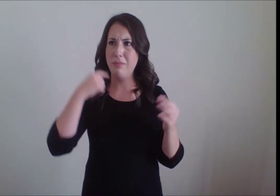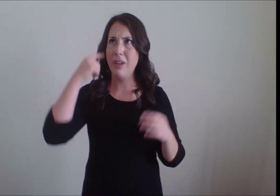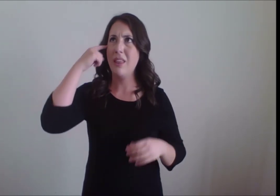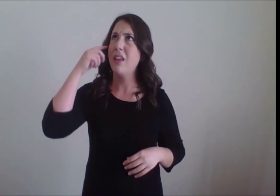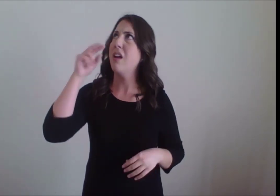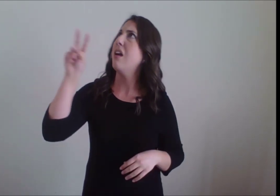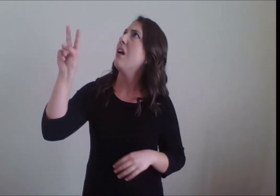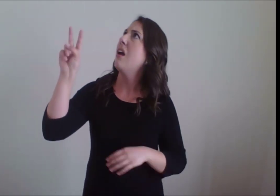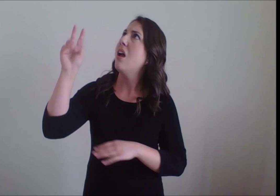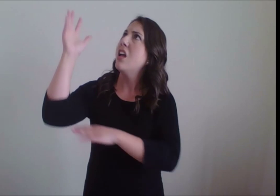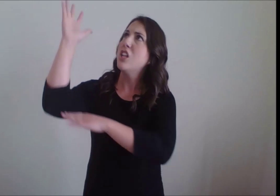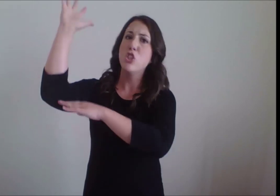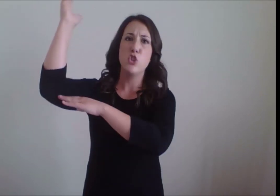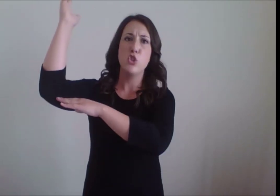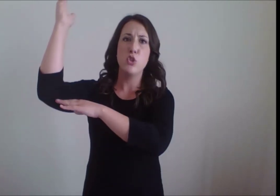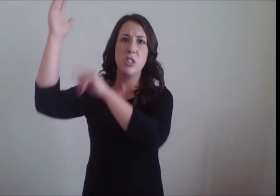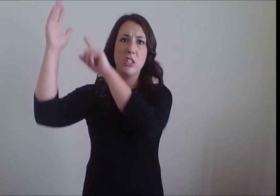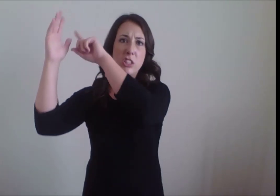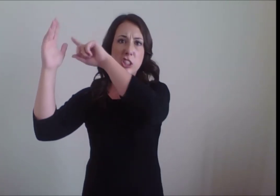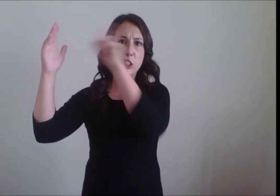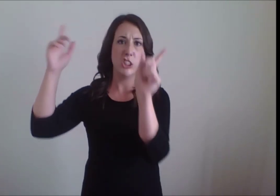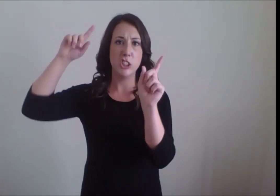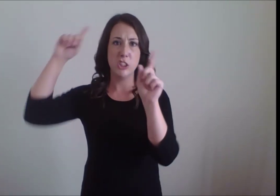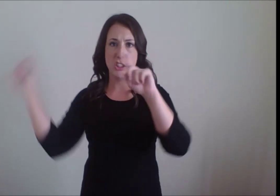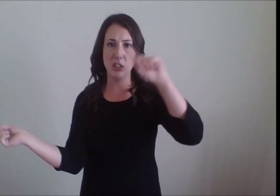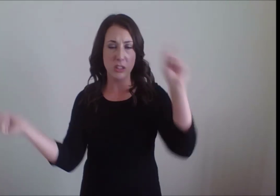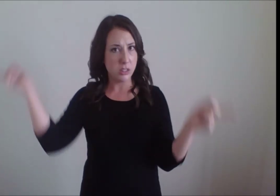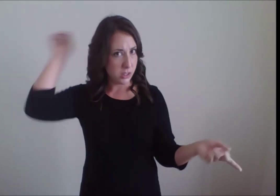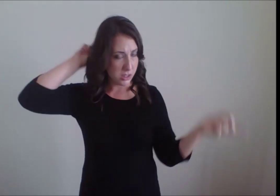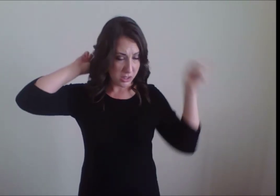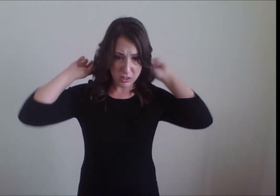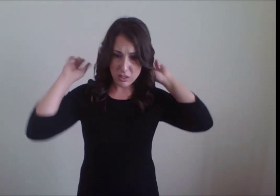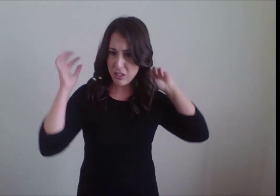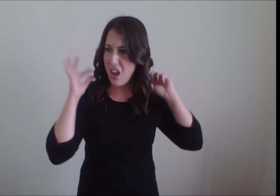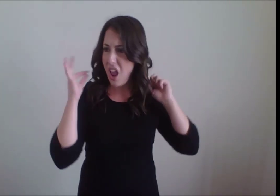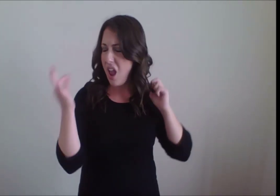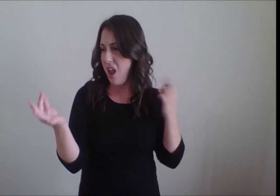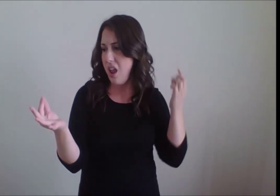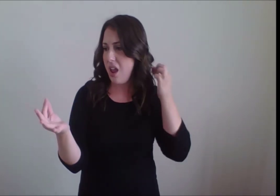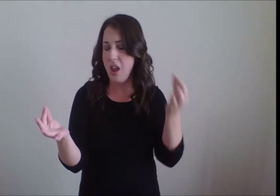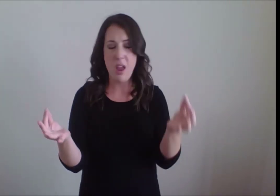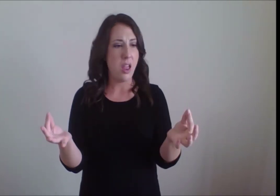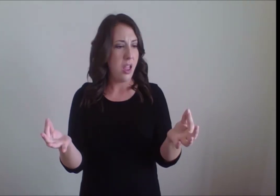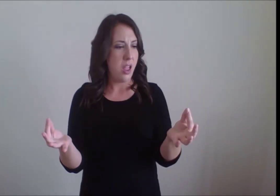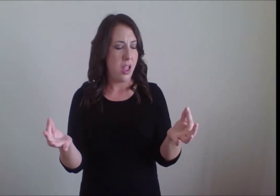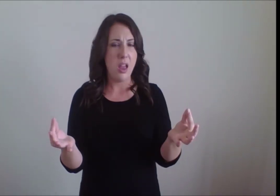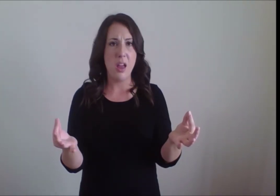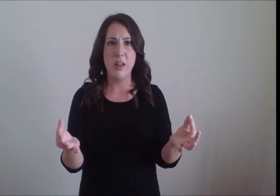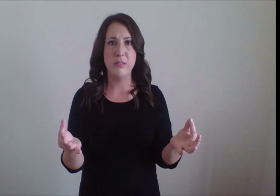I thought maybe, the pine needles had fallen from a tree onto my head.